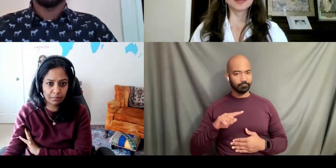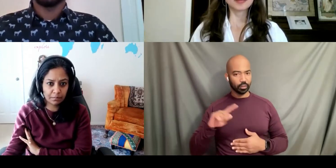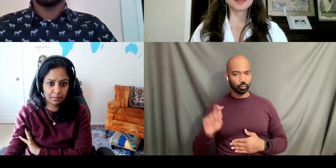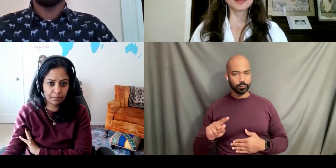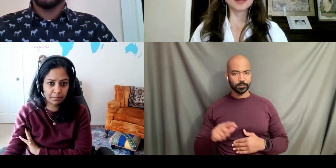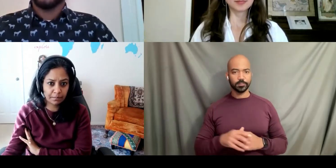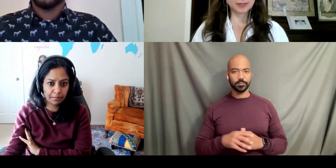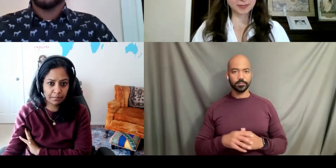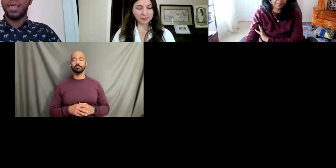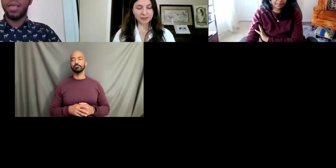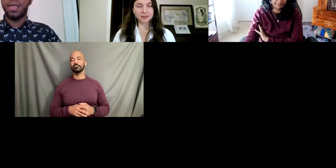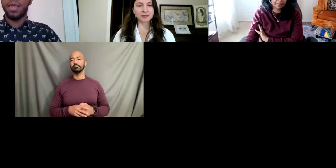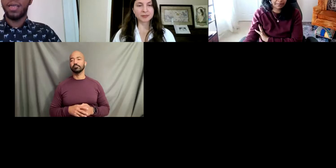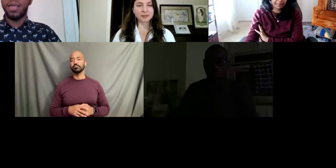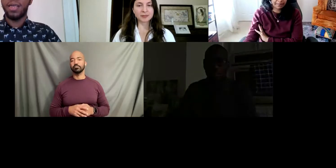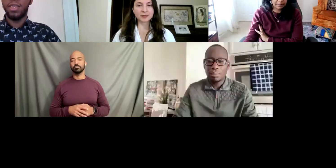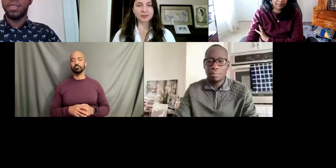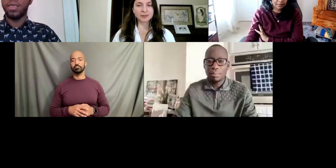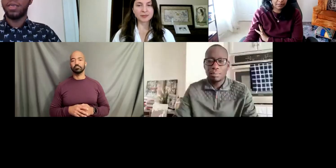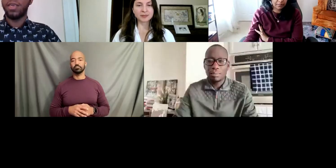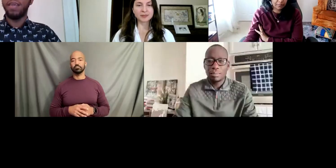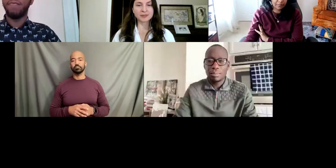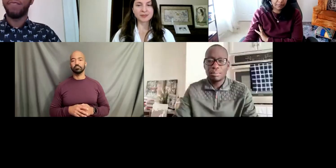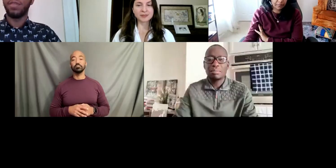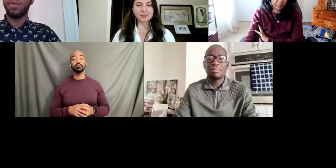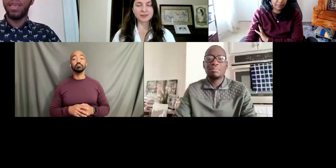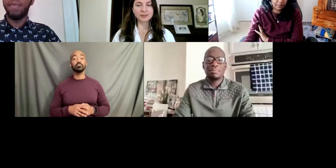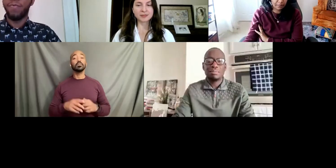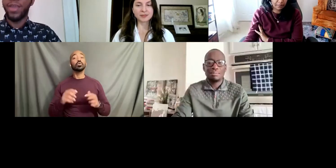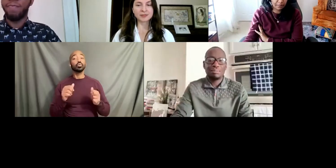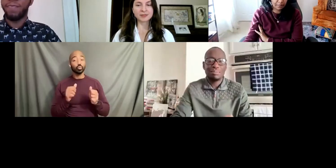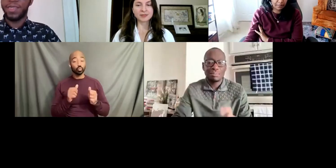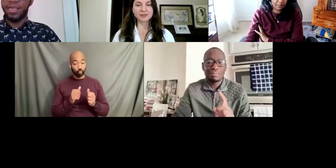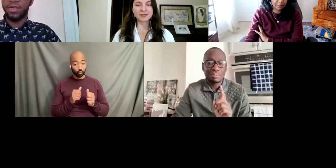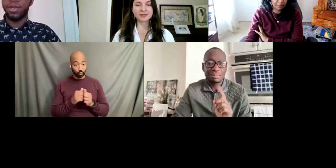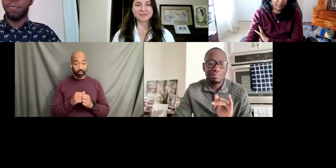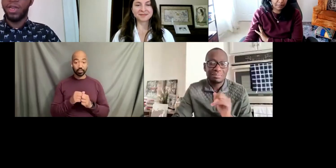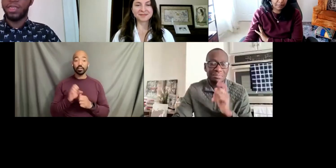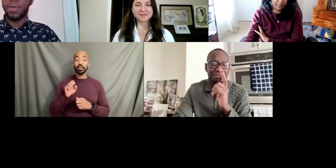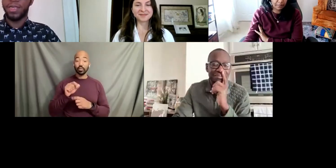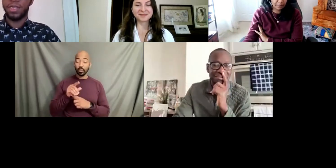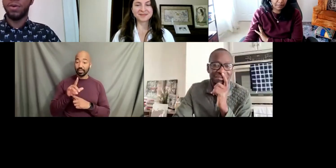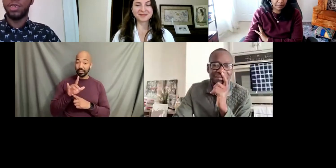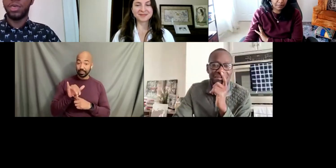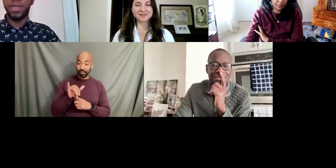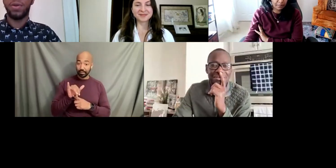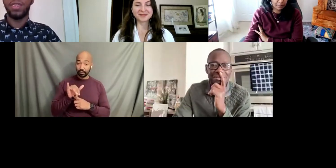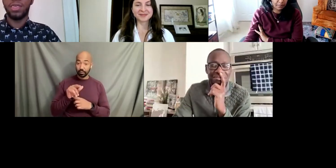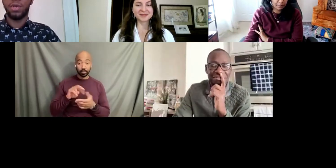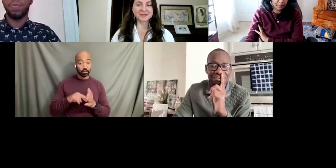Does it mean that without equality if we emphasize on equality, because I know during orientation we